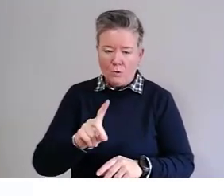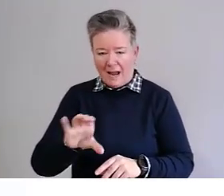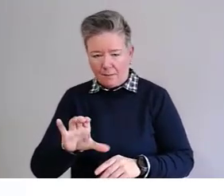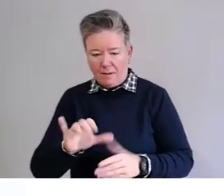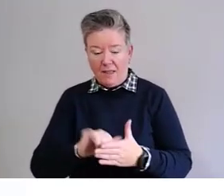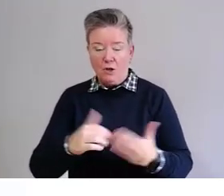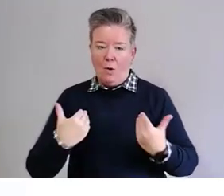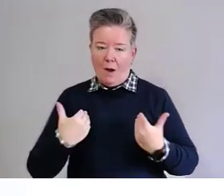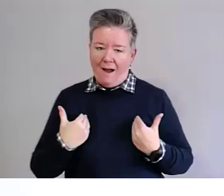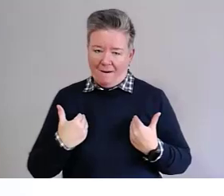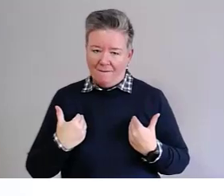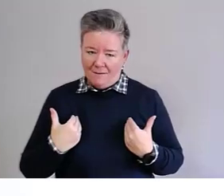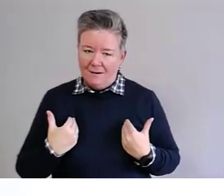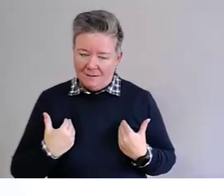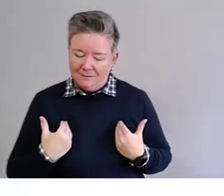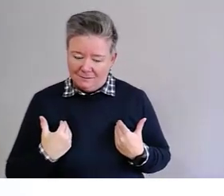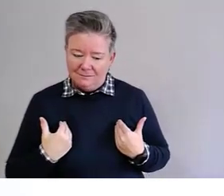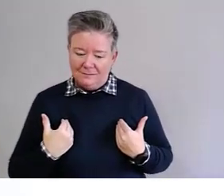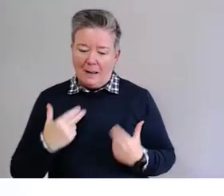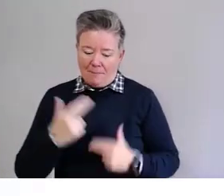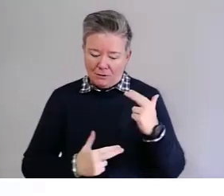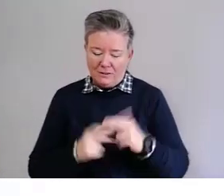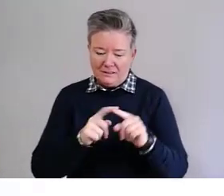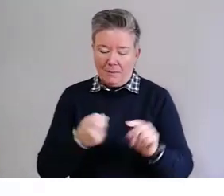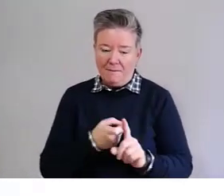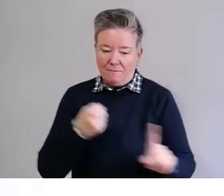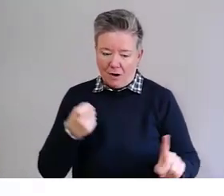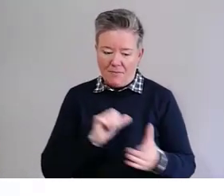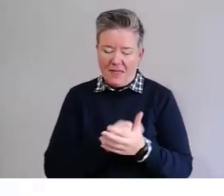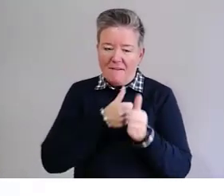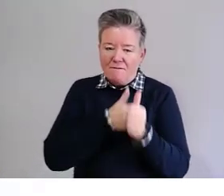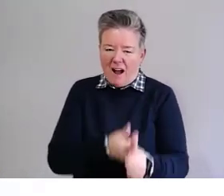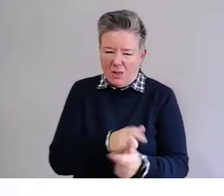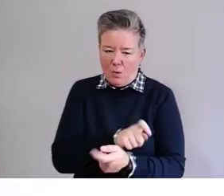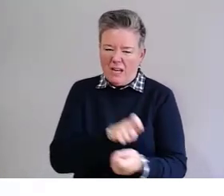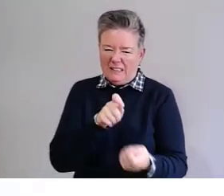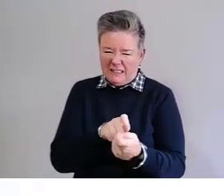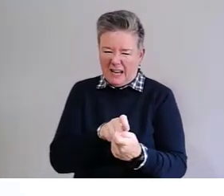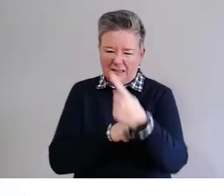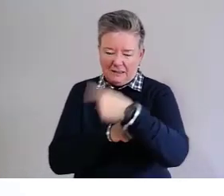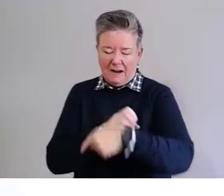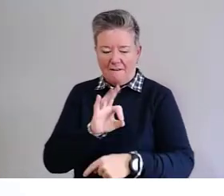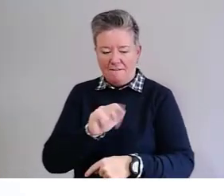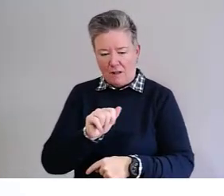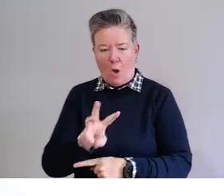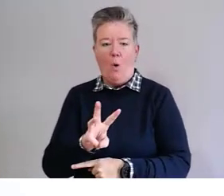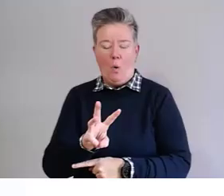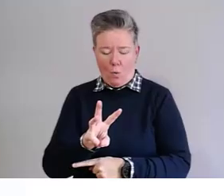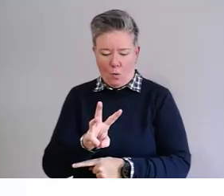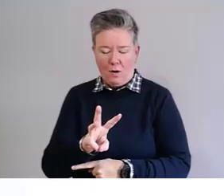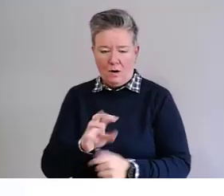kind of built a template from that follows the exact flow and boxes,